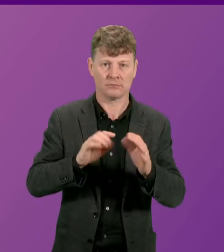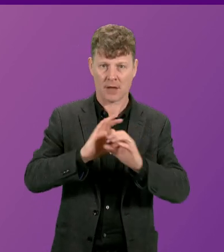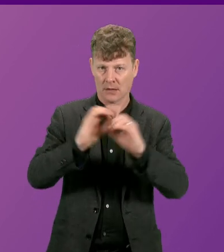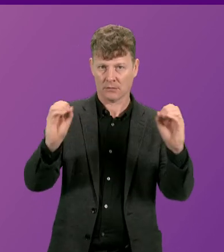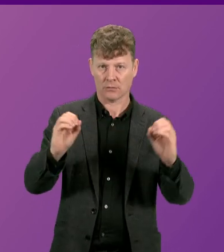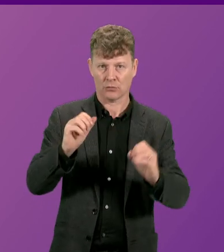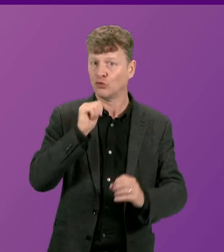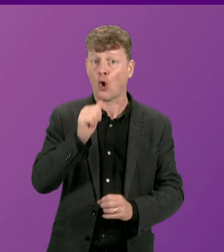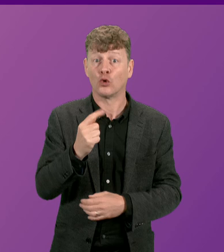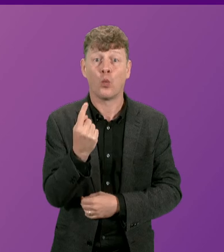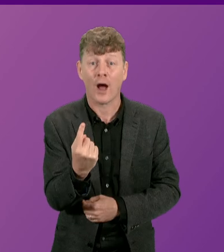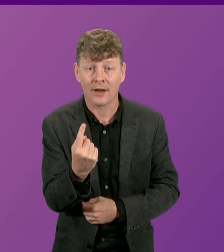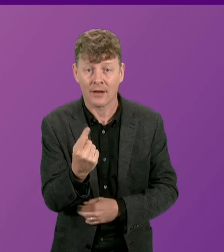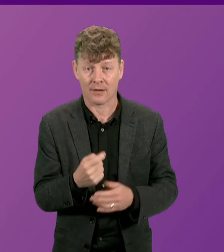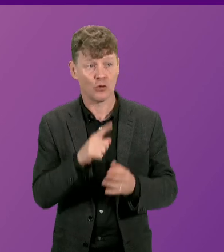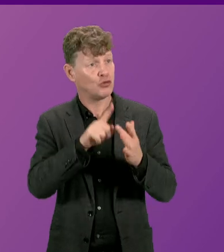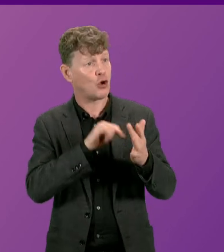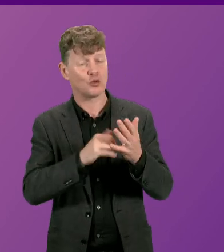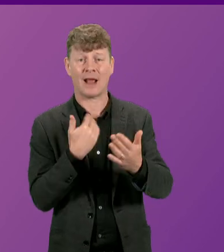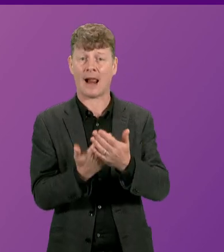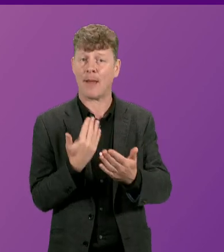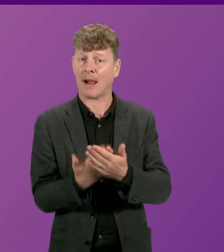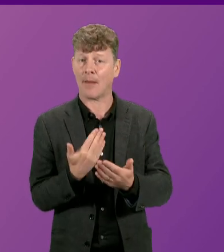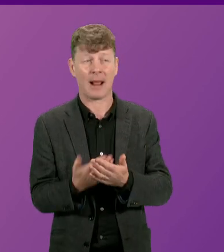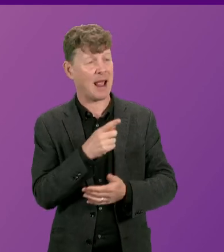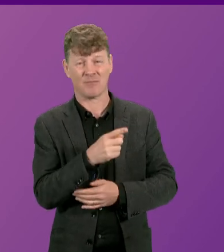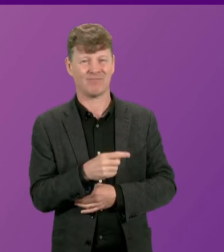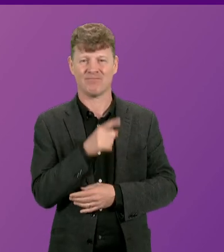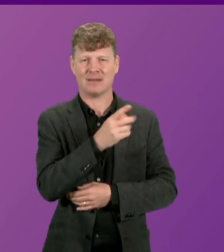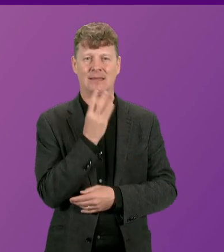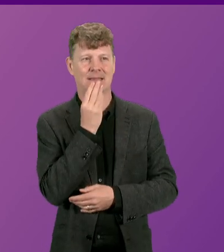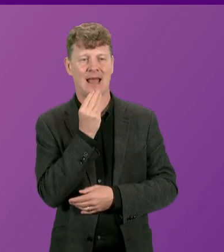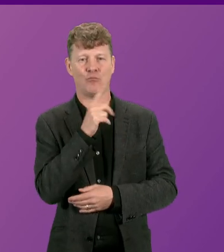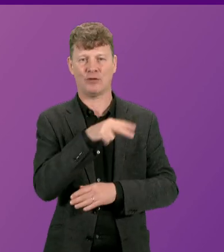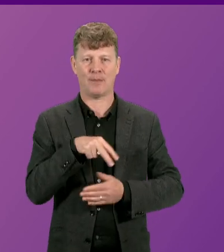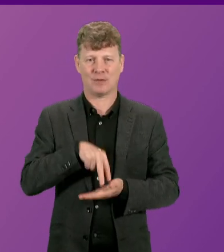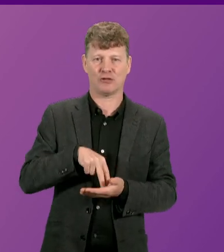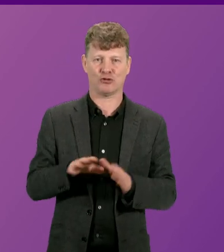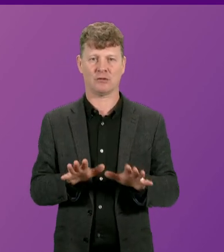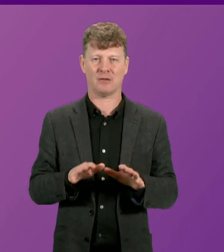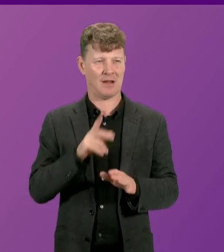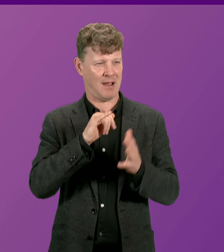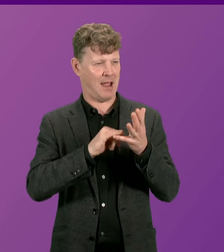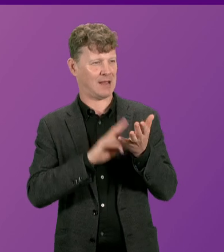Whatever John Swinney is claiming today is only a temporary position for the SNP. Its position